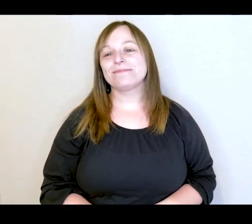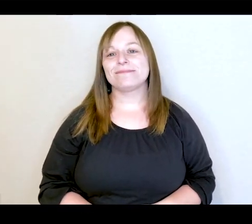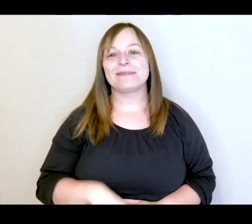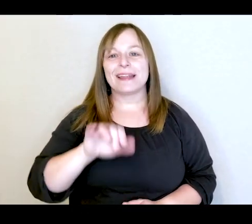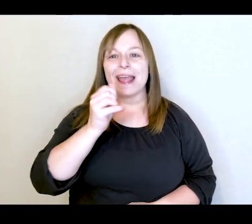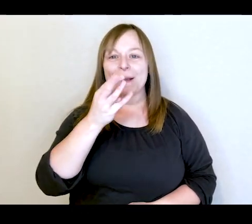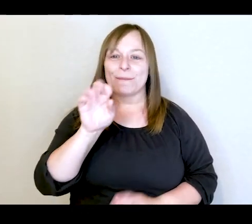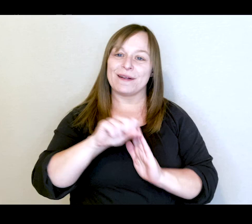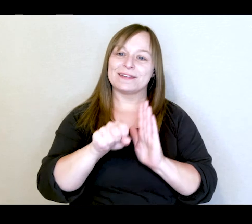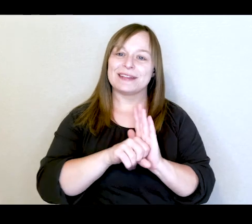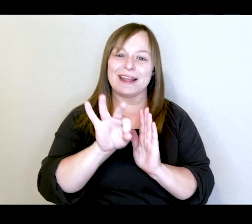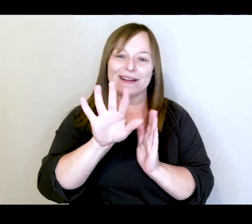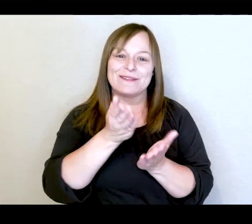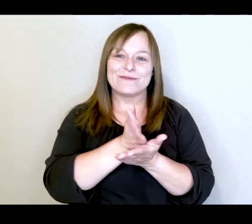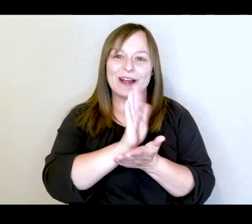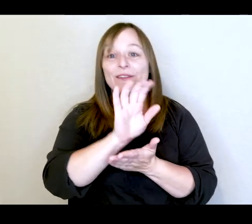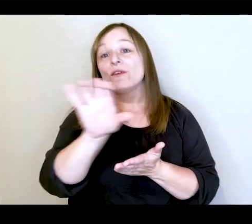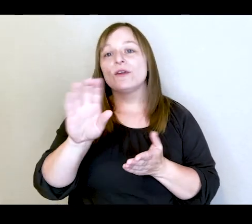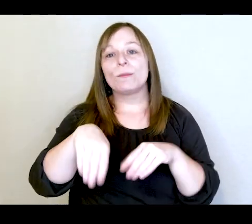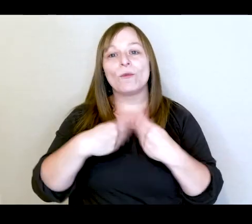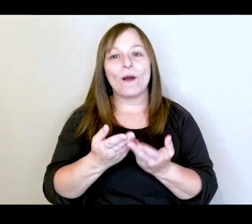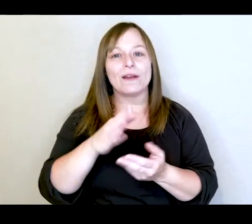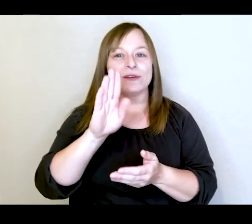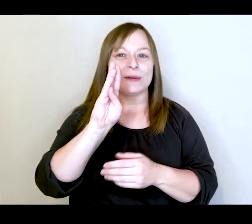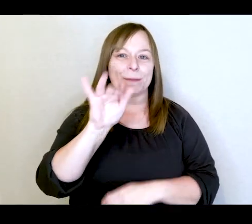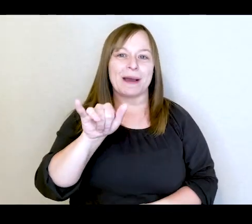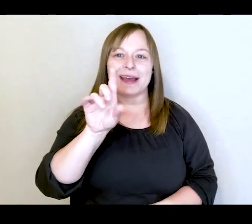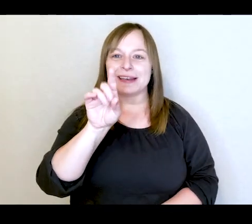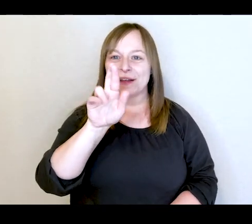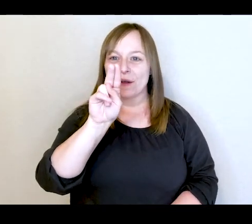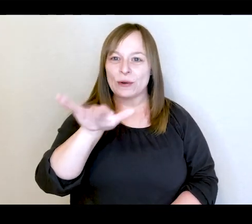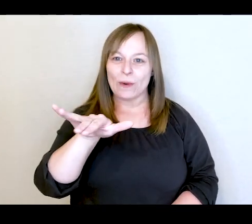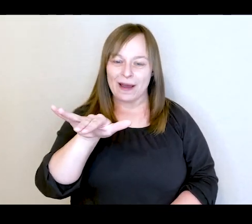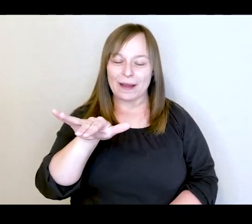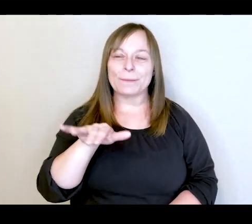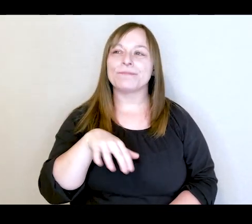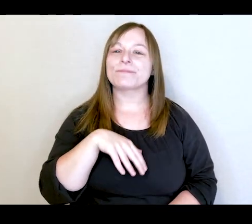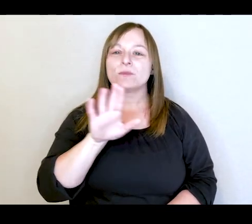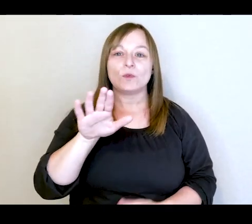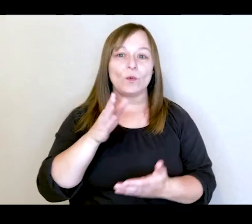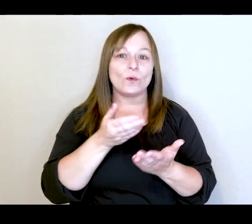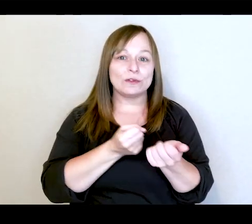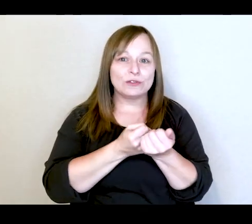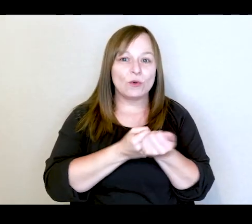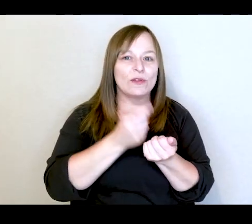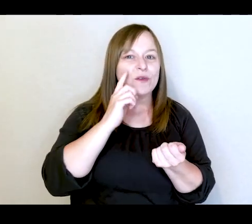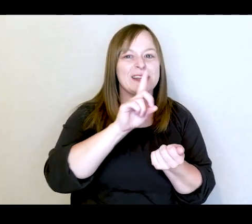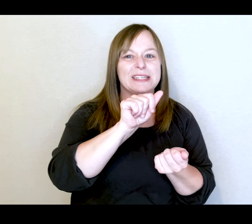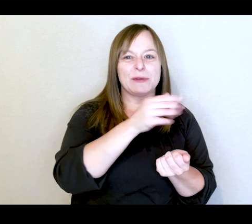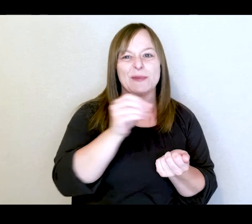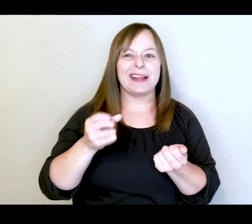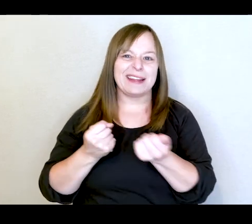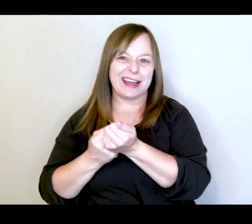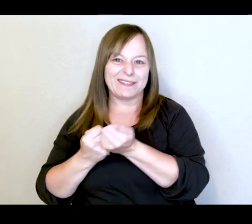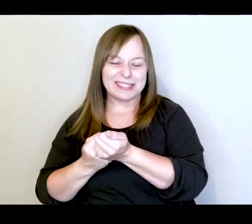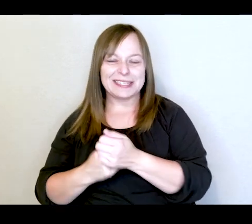K: Empire State of Rights: Closed Captioned has been brought to you by Disability Rights New York; your source for disability rights and advocacy.